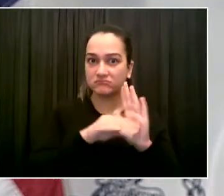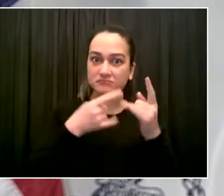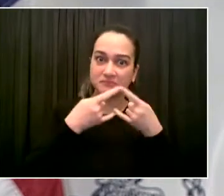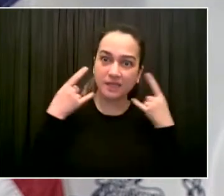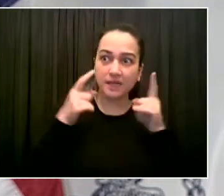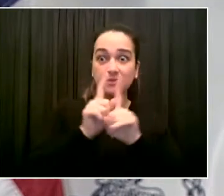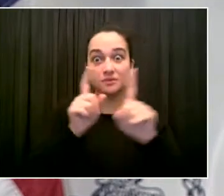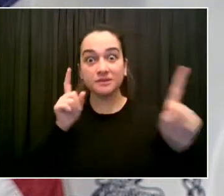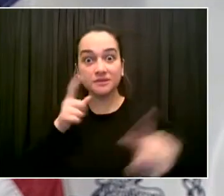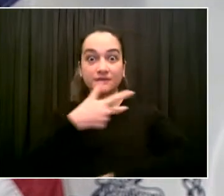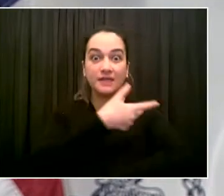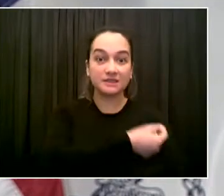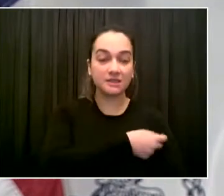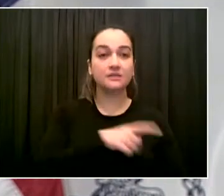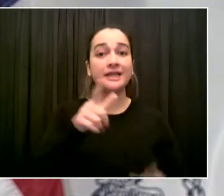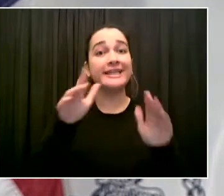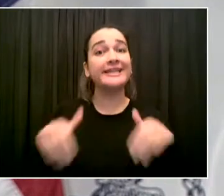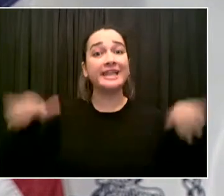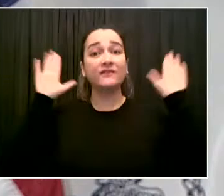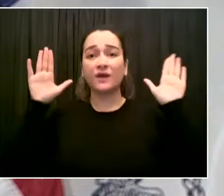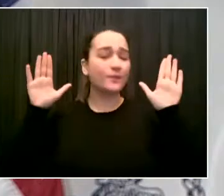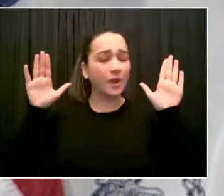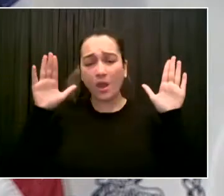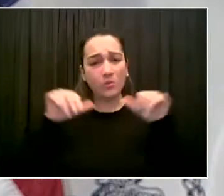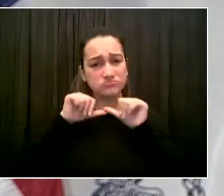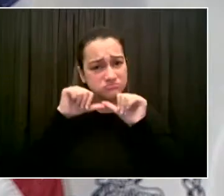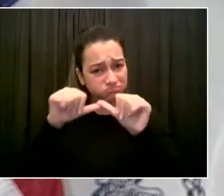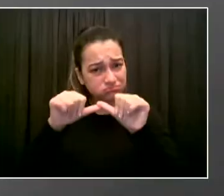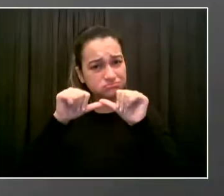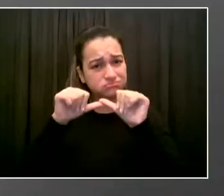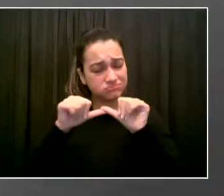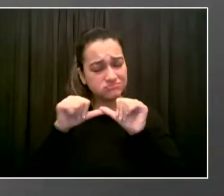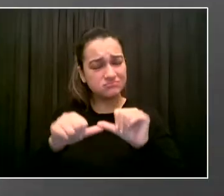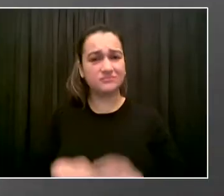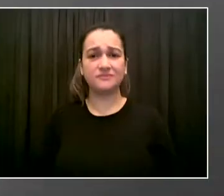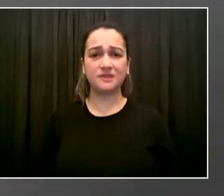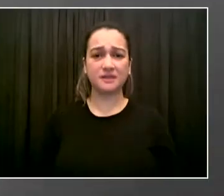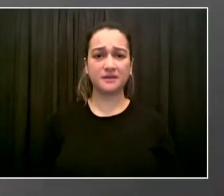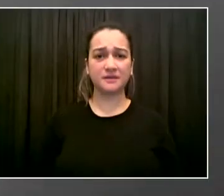DRIVE EVERYTHING DOWN TOGETHER. DR. VARMA OR